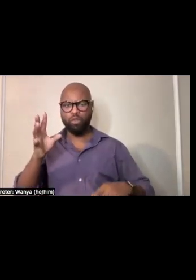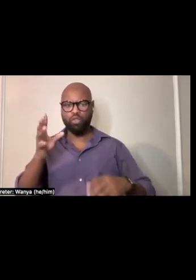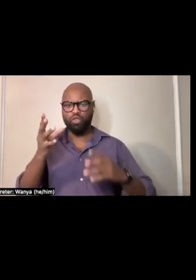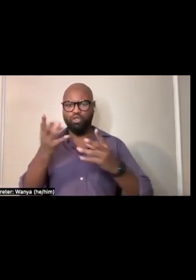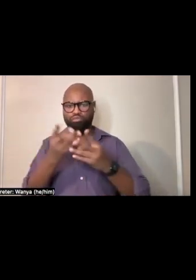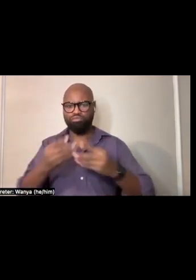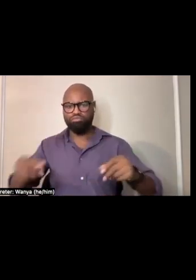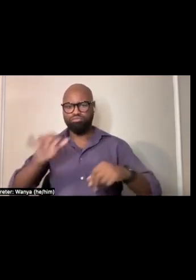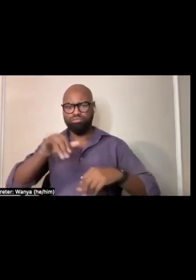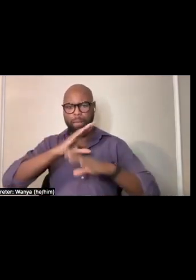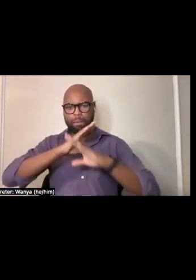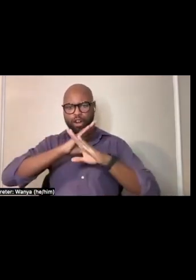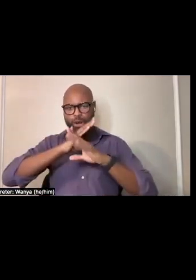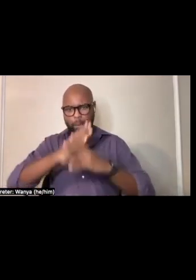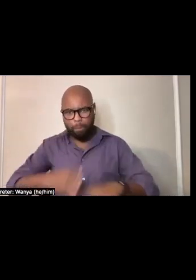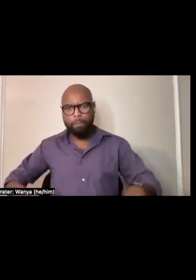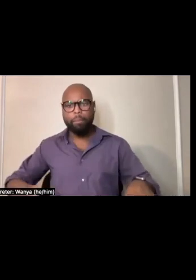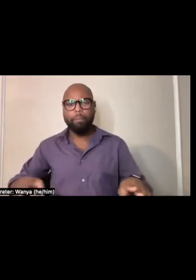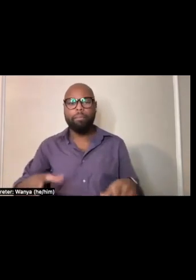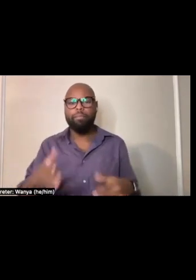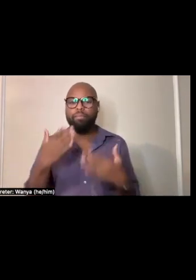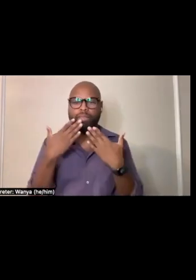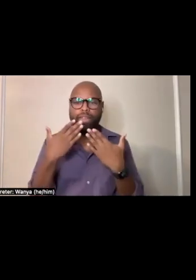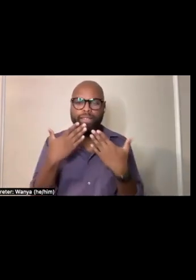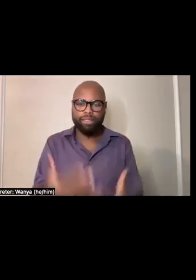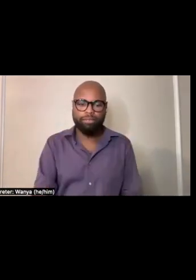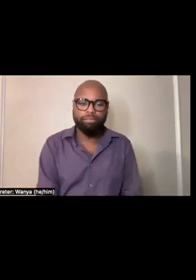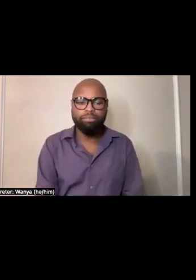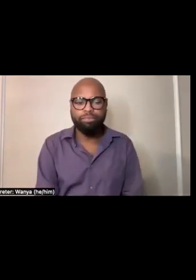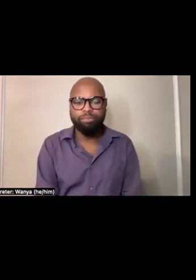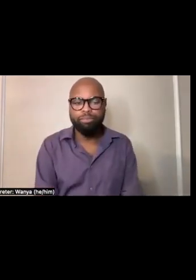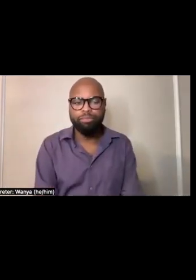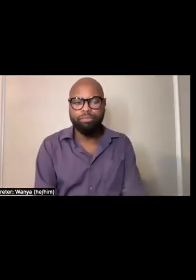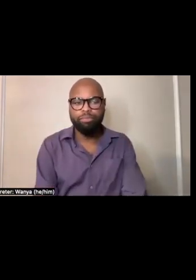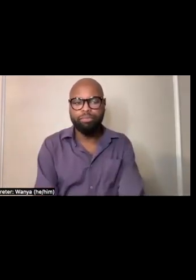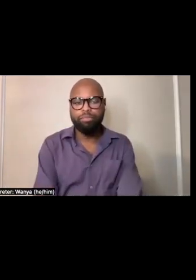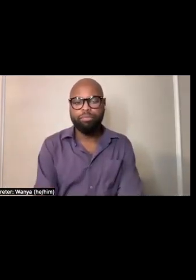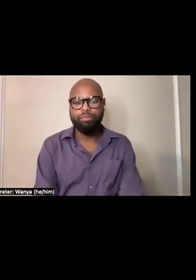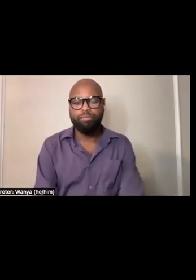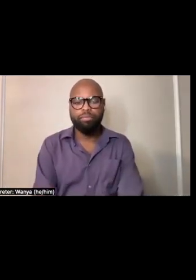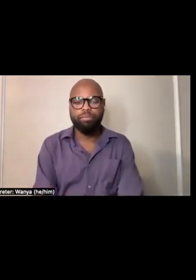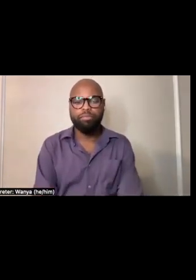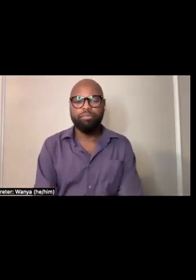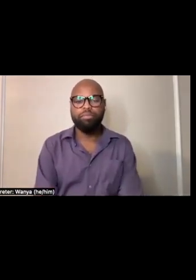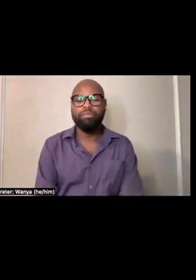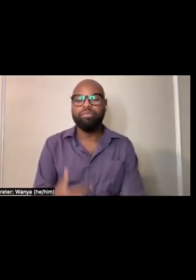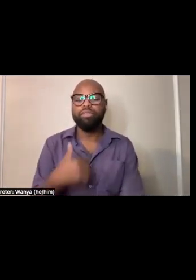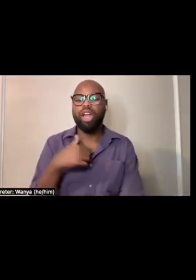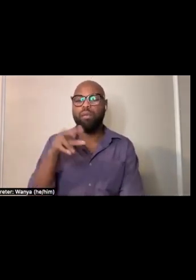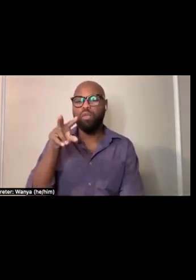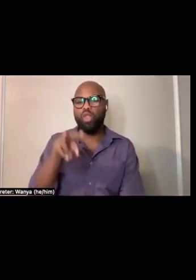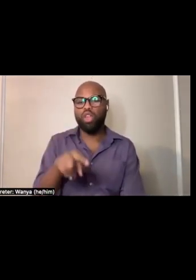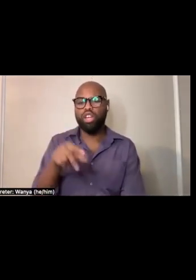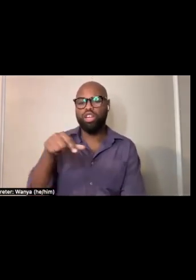I'm just looking at the Q&A. Ginny deMarco commented